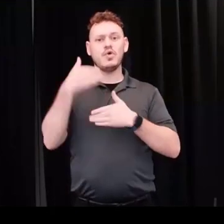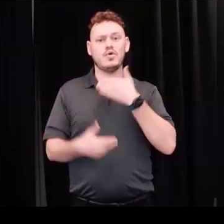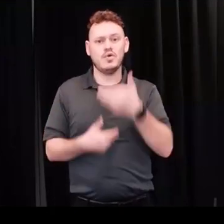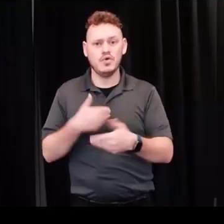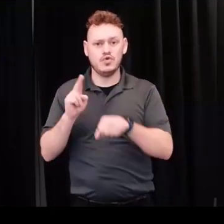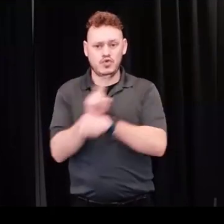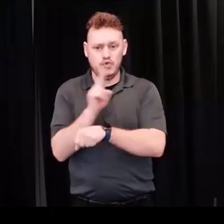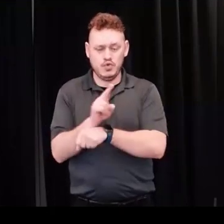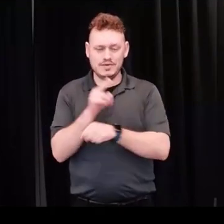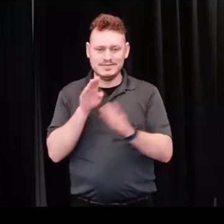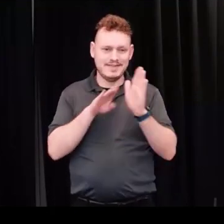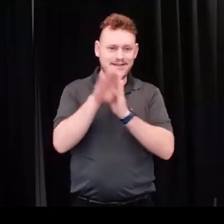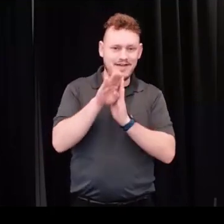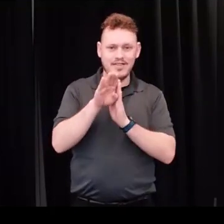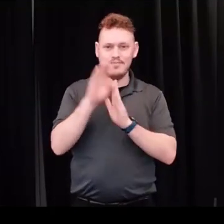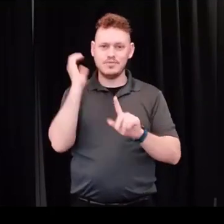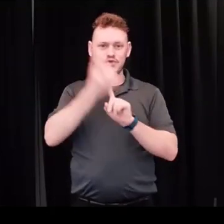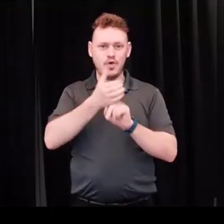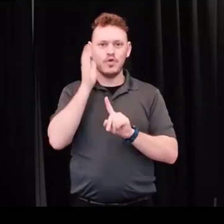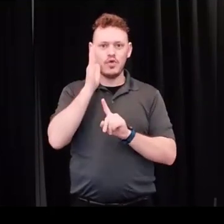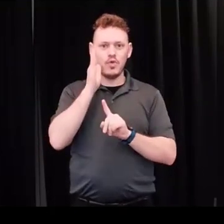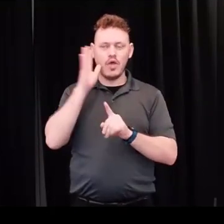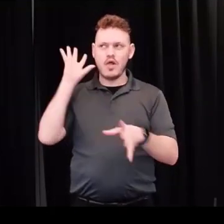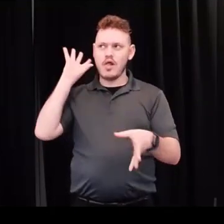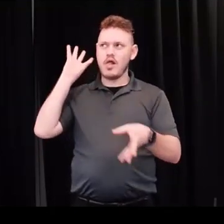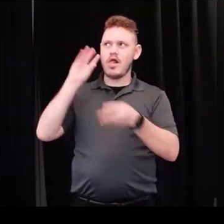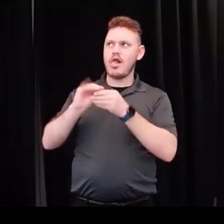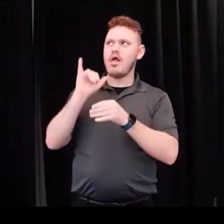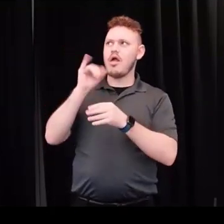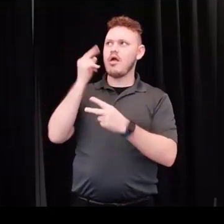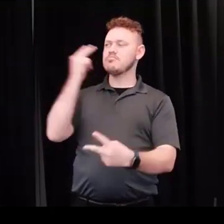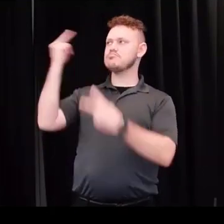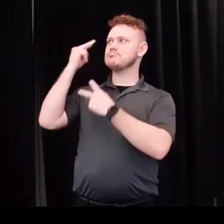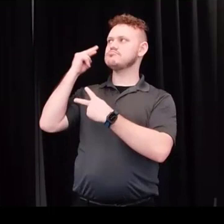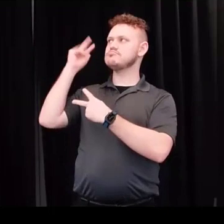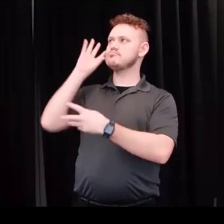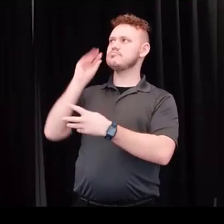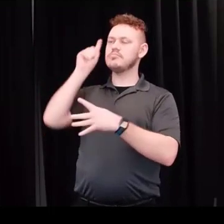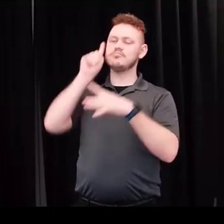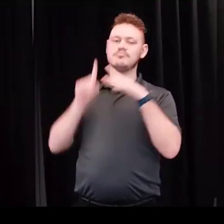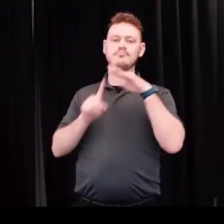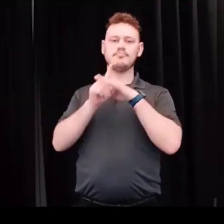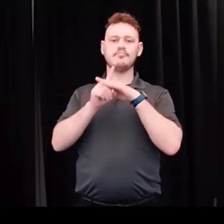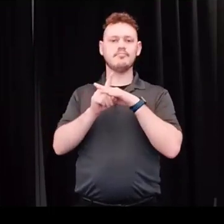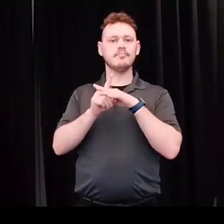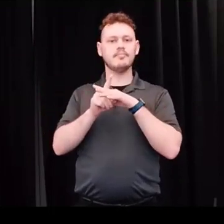personas, you're going to start drawing from your personal experiences. And really, it's like